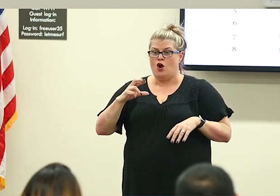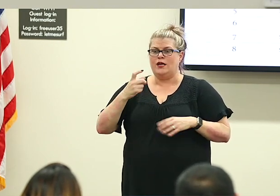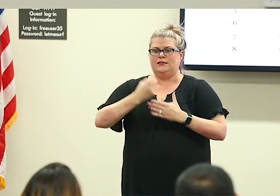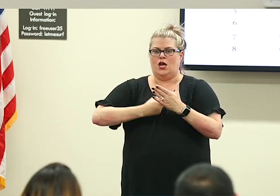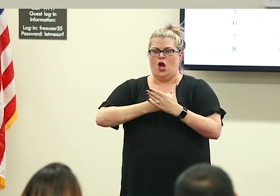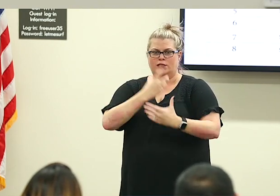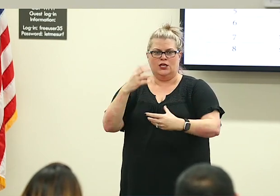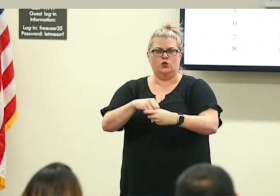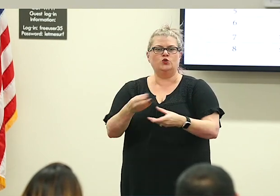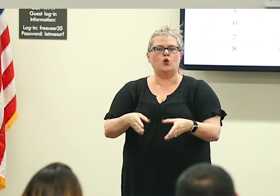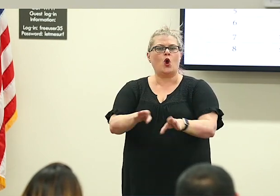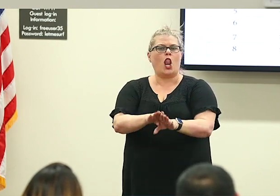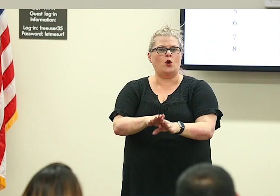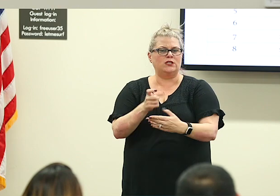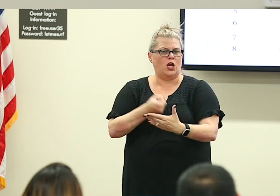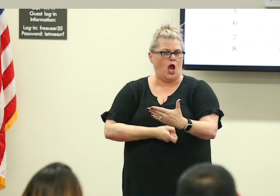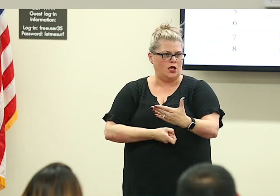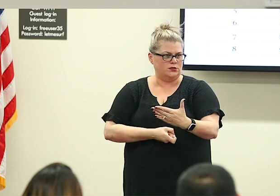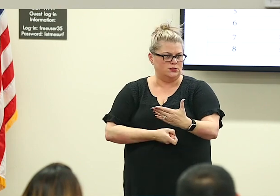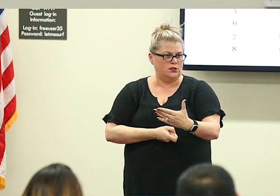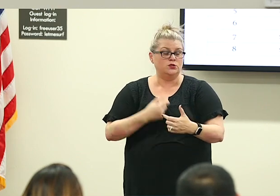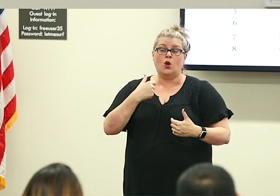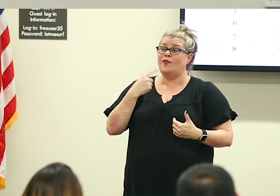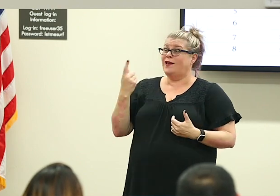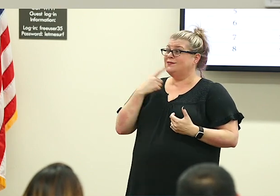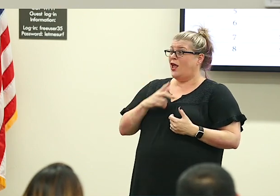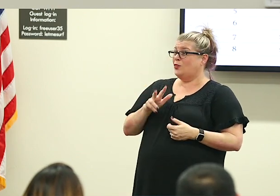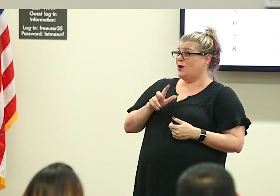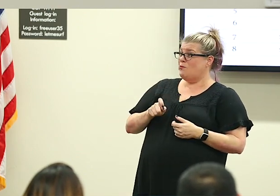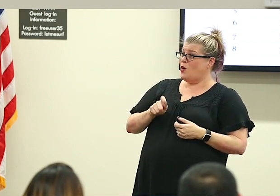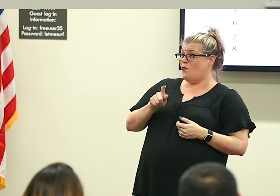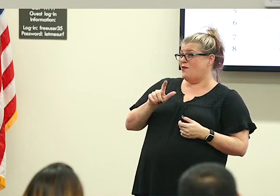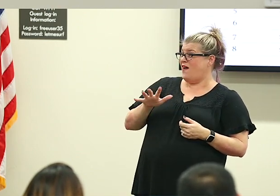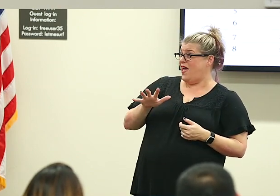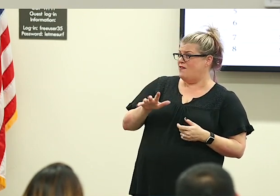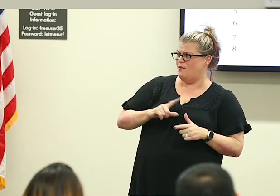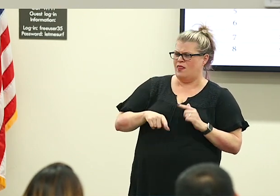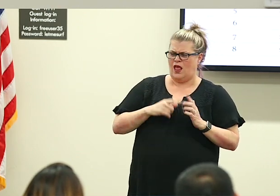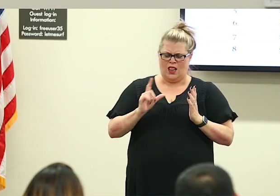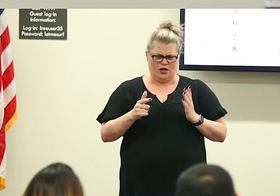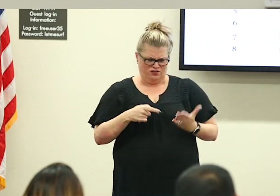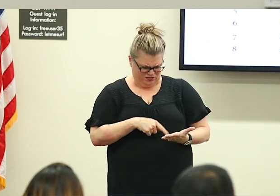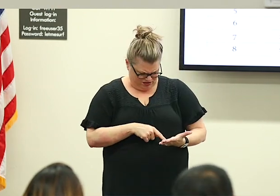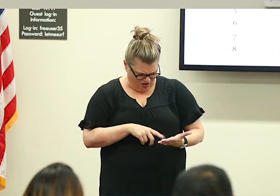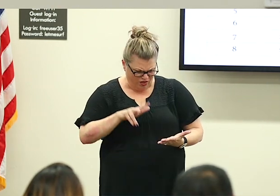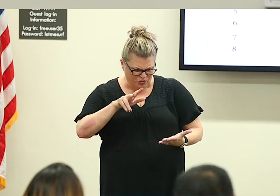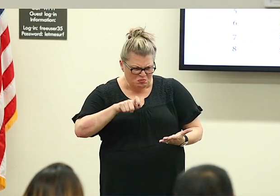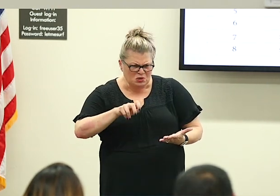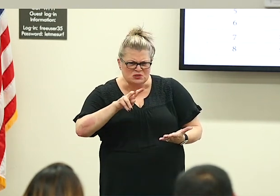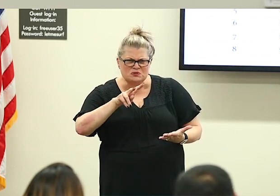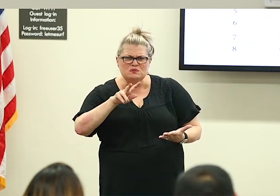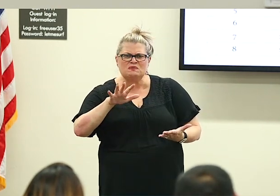So they may quote you a rate that's 3.15%, and then later the rate will be 3.25% and you'll wonder how did he get to that difference.